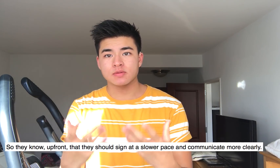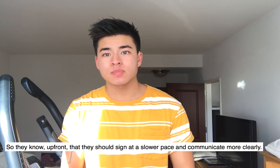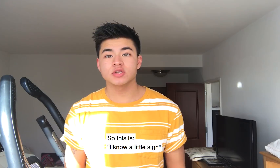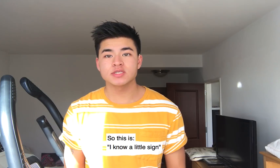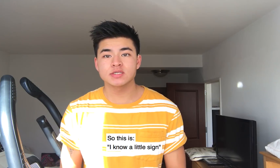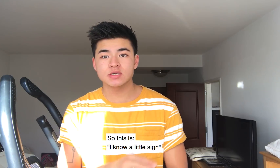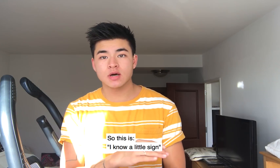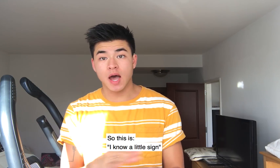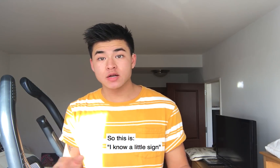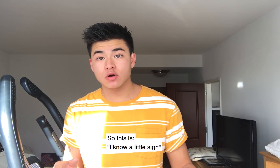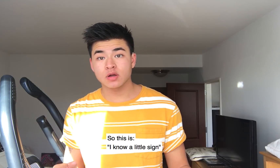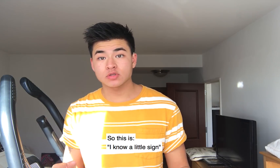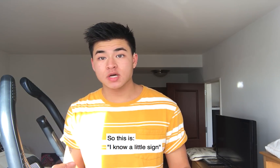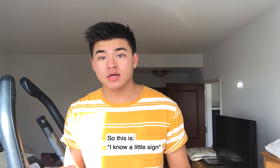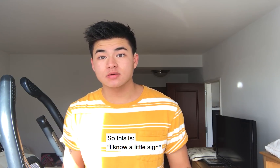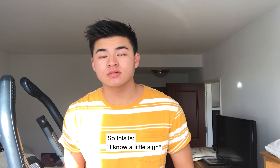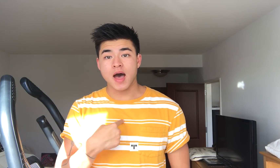so this is I know a little sign I